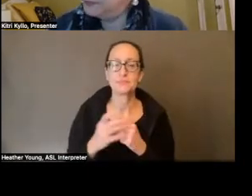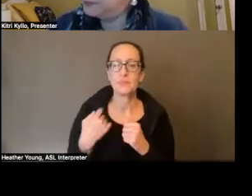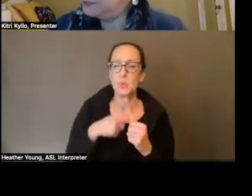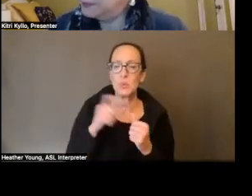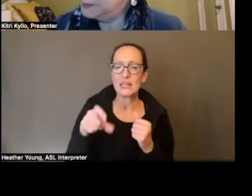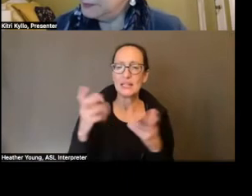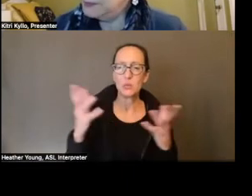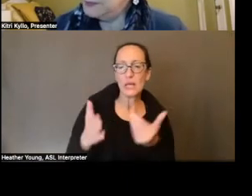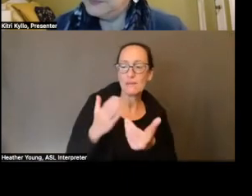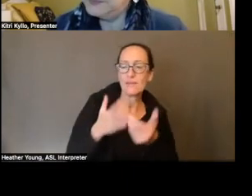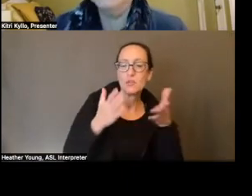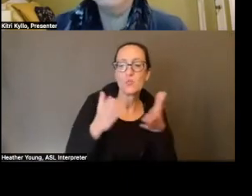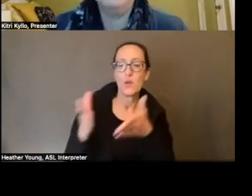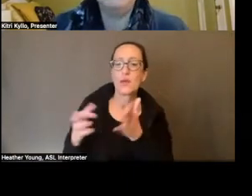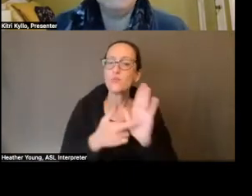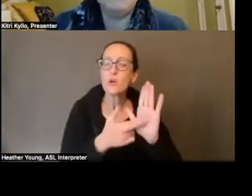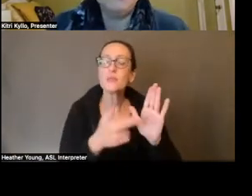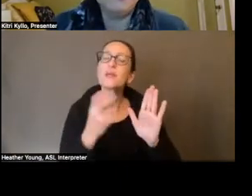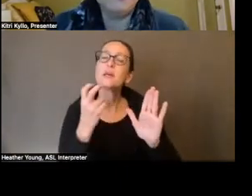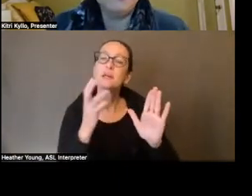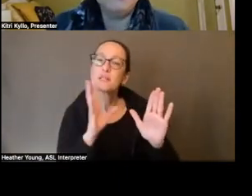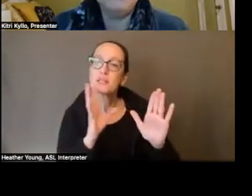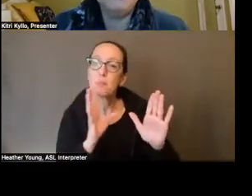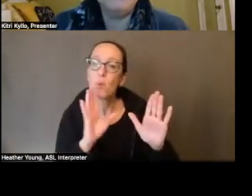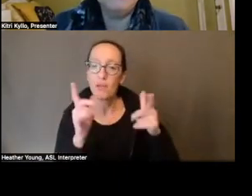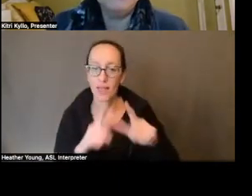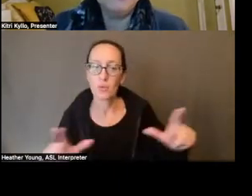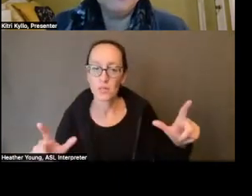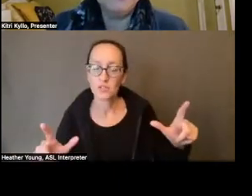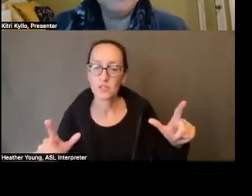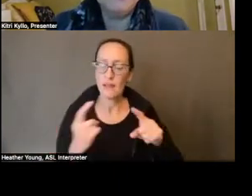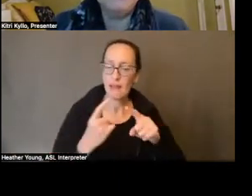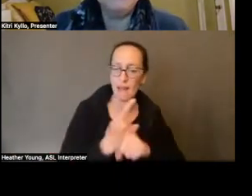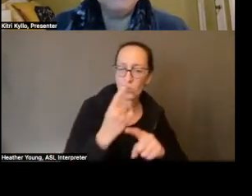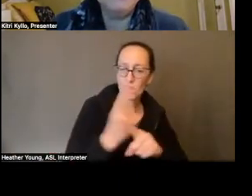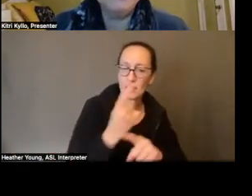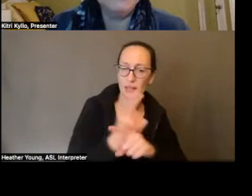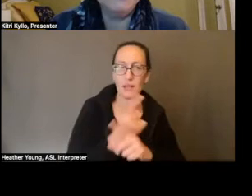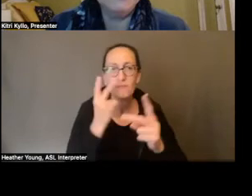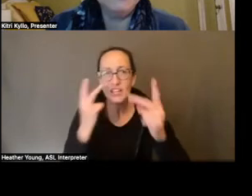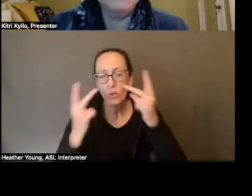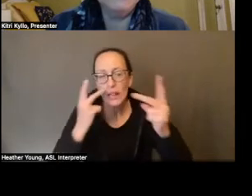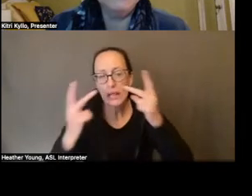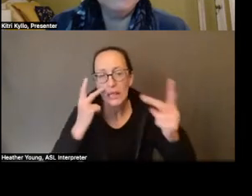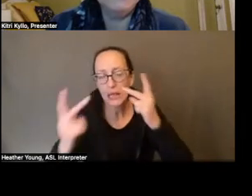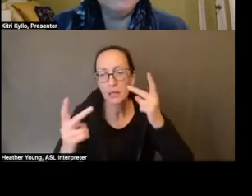to represent the spoken language accurately, through vision, in real time.